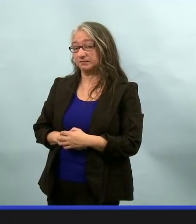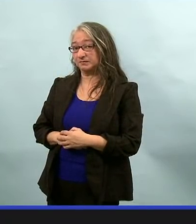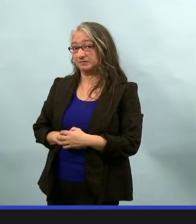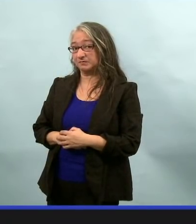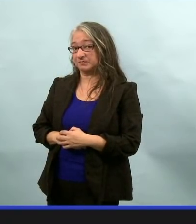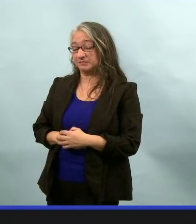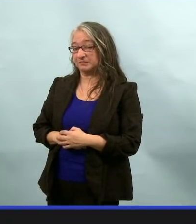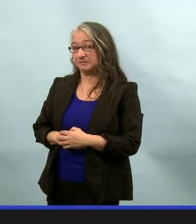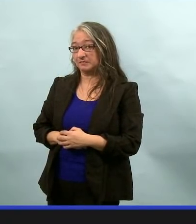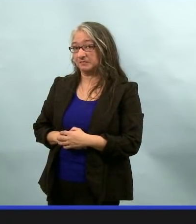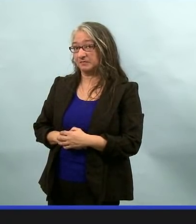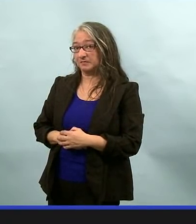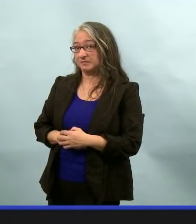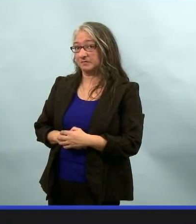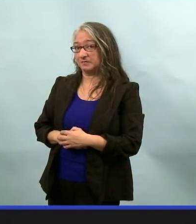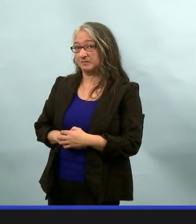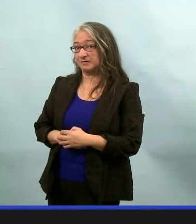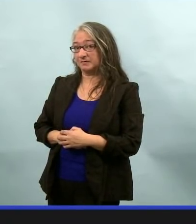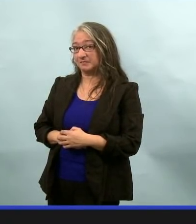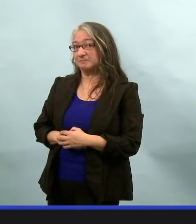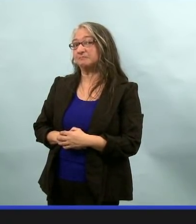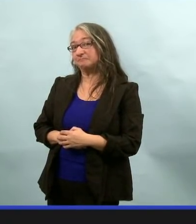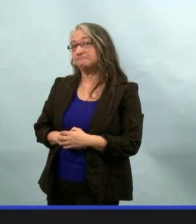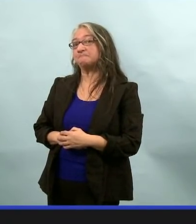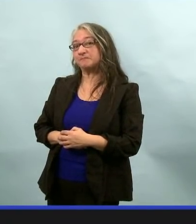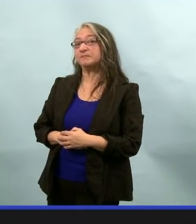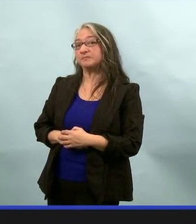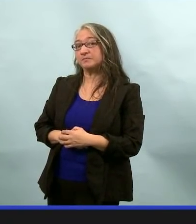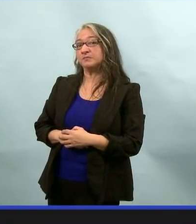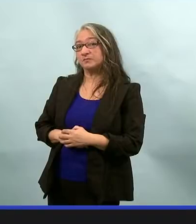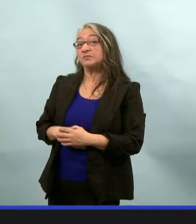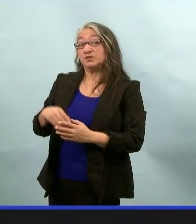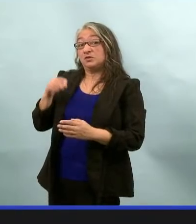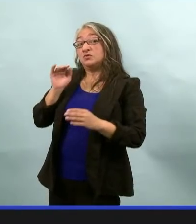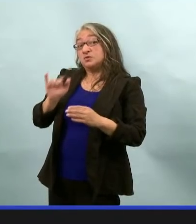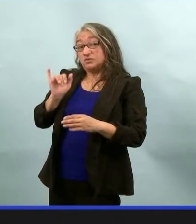just on the uh the topic of uh enforcement uh we've heard a number of reports of you